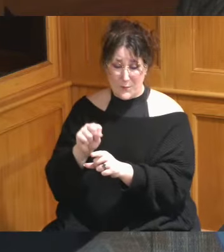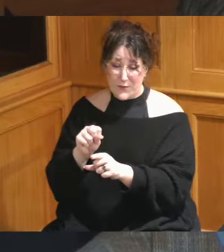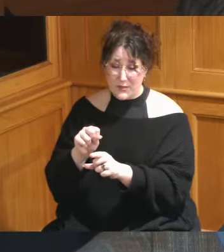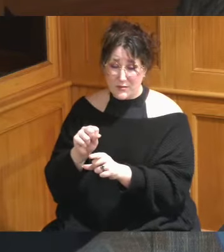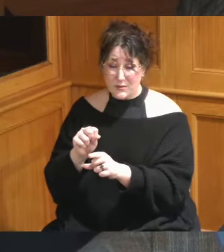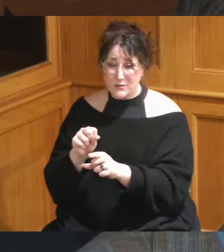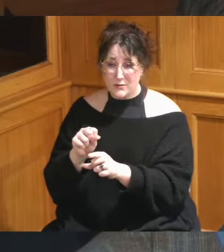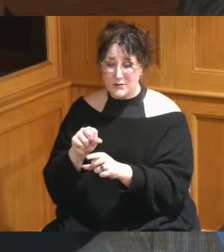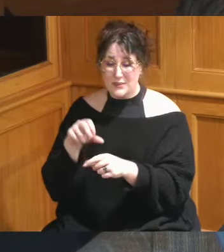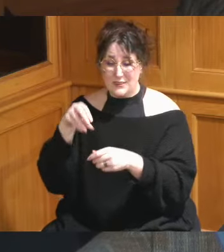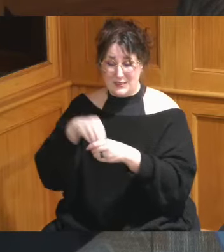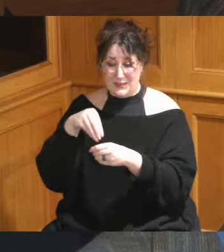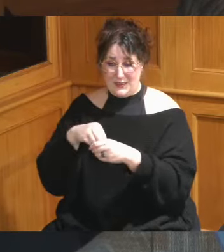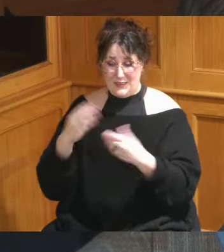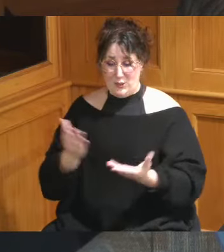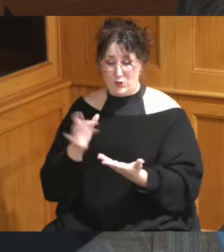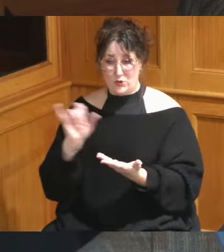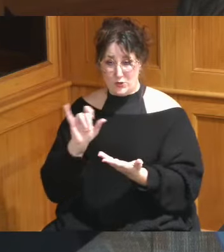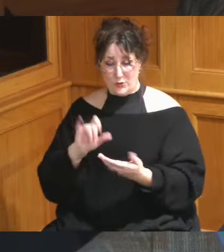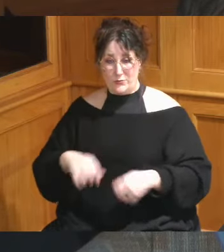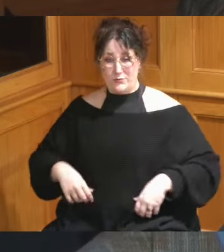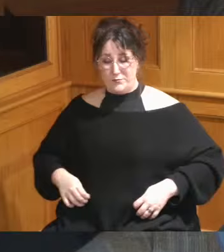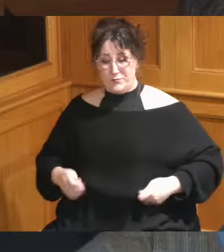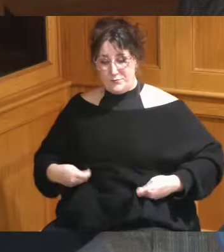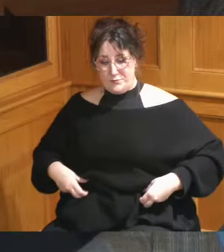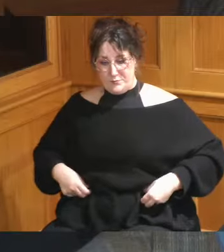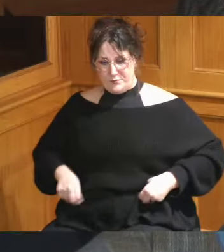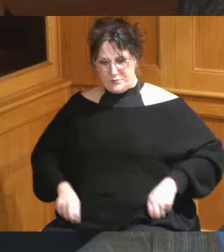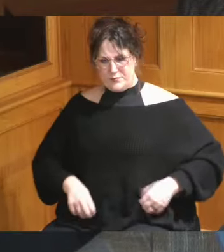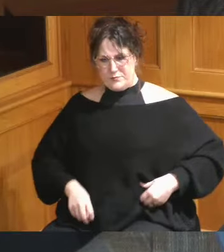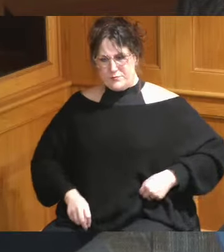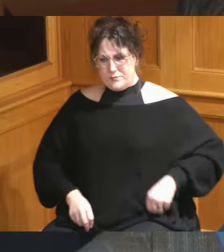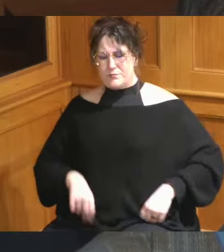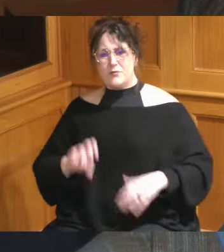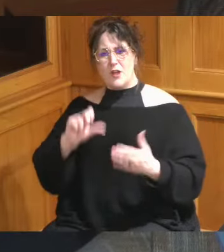in here mobile and other counties are trying to follow us because they didn't have no bus. Now